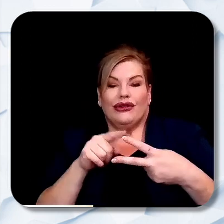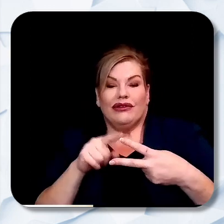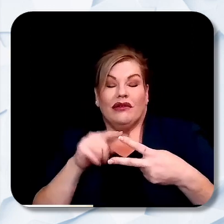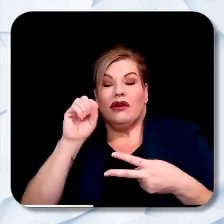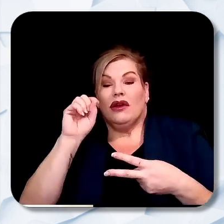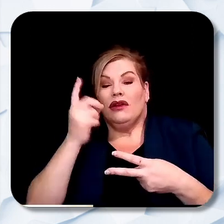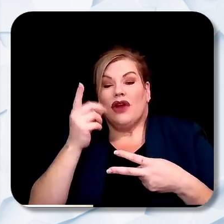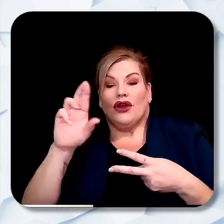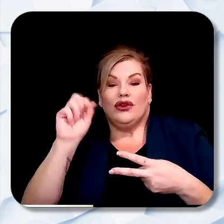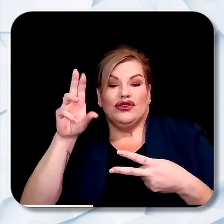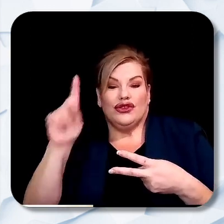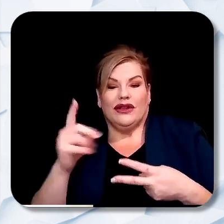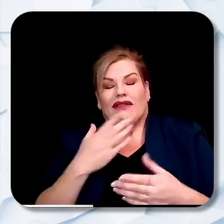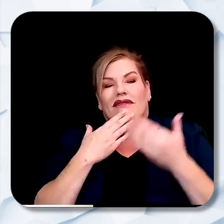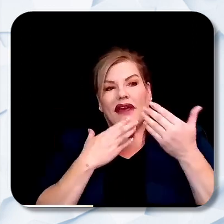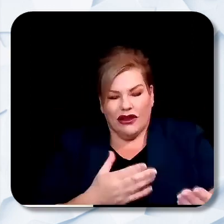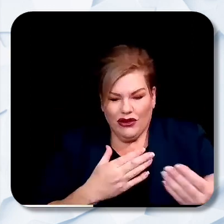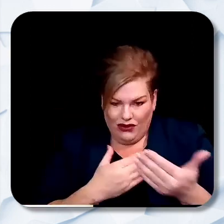the California Department of Public Health and the California Health and Human Services